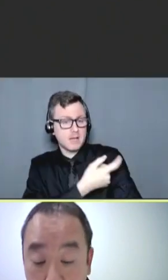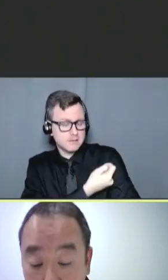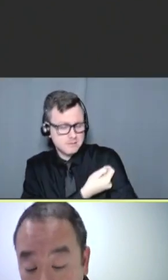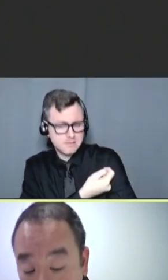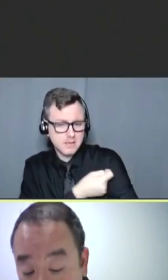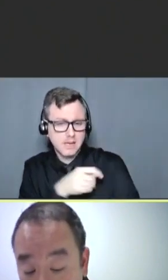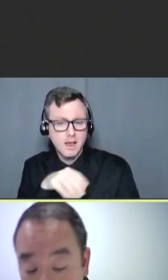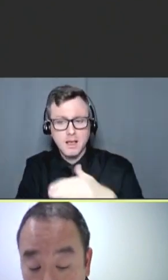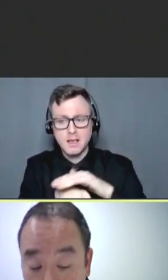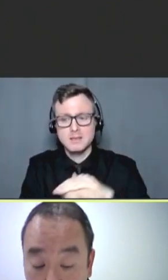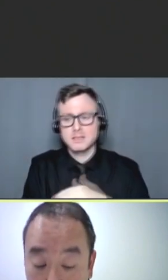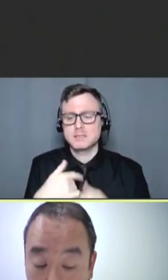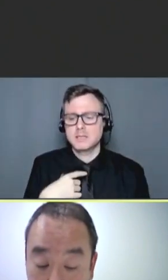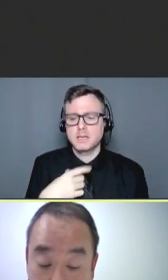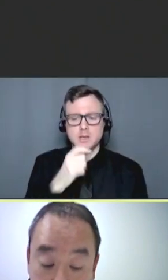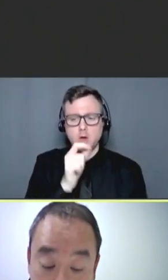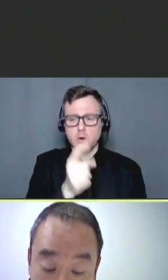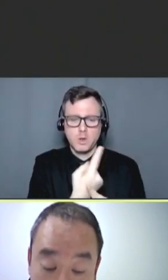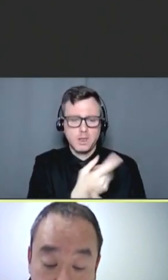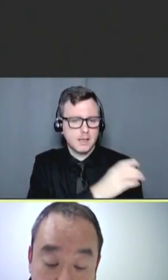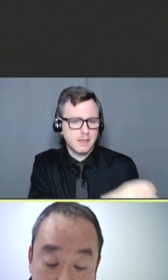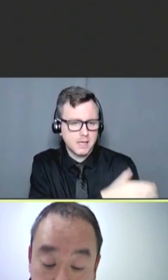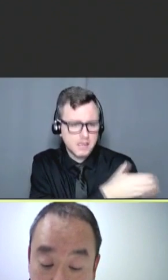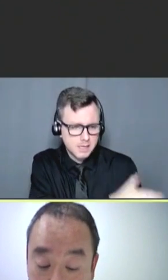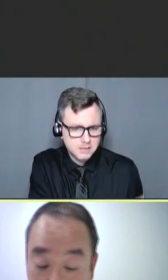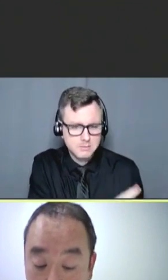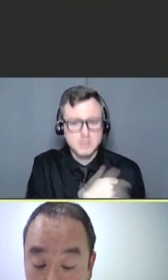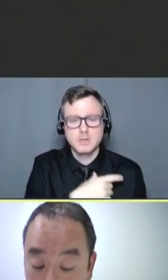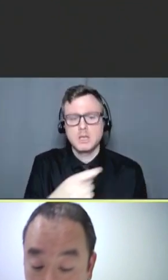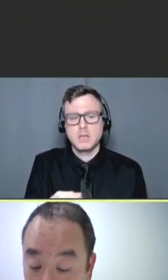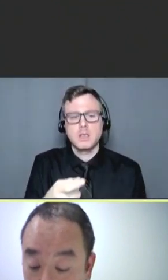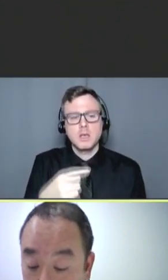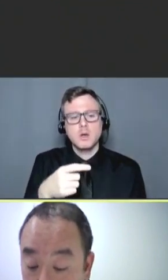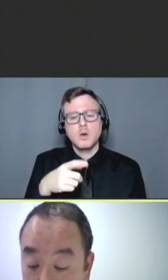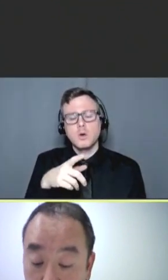and hospital systems, but federally qualified health centers; community-based organizations,